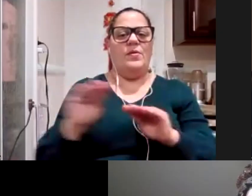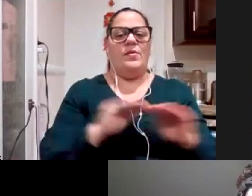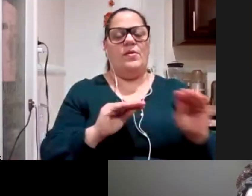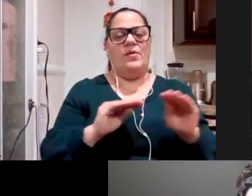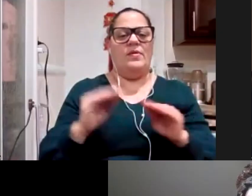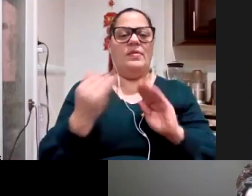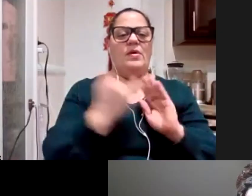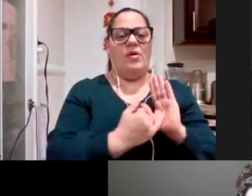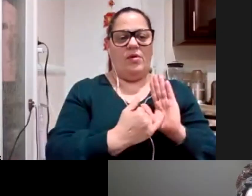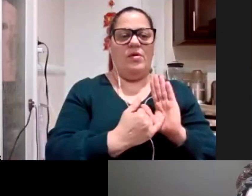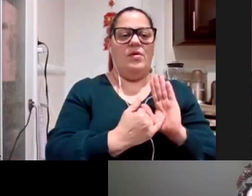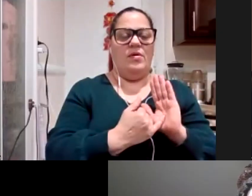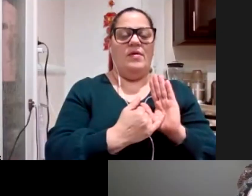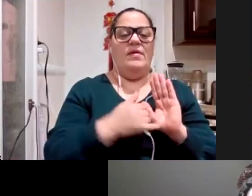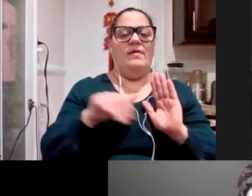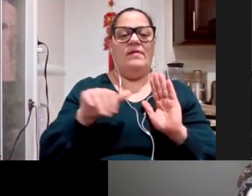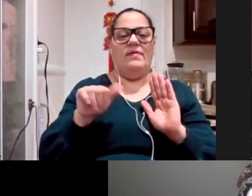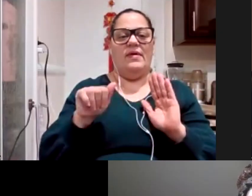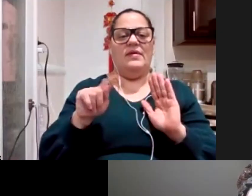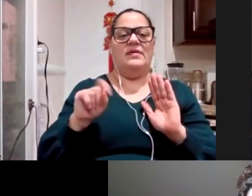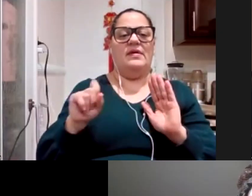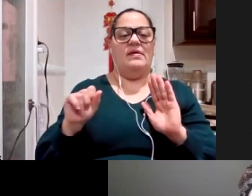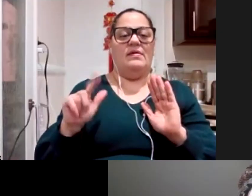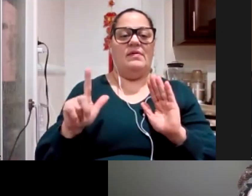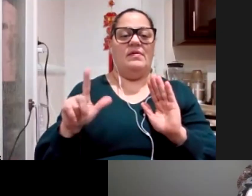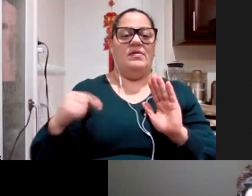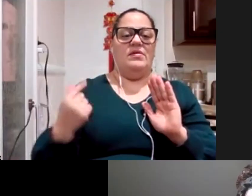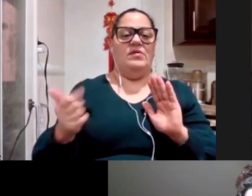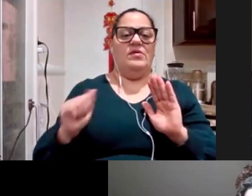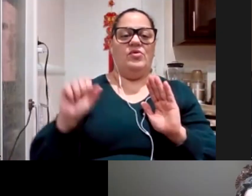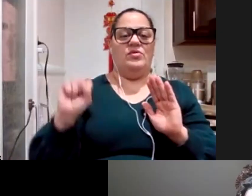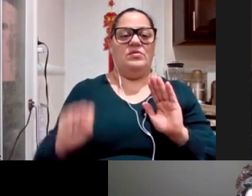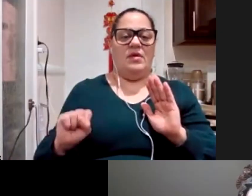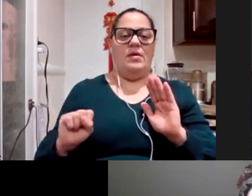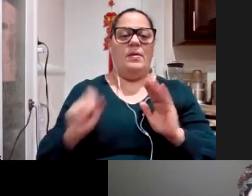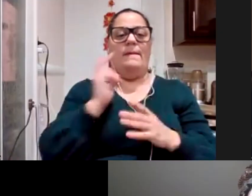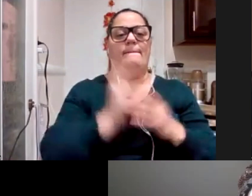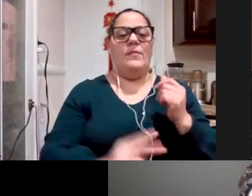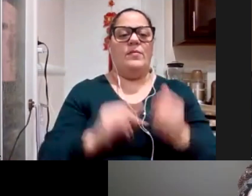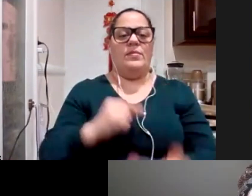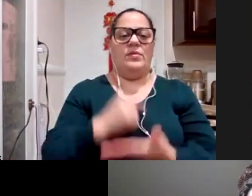art scene of Atlanta and really I suppose the south they both graduated from Vanderbilt